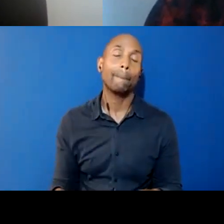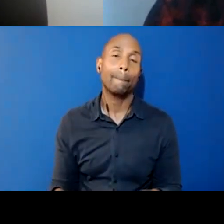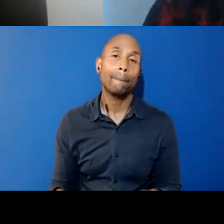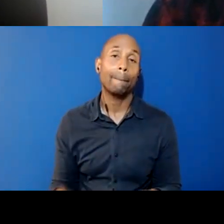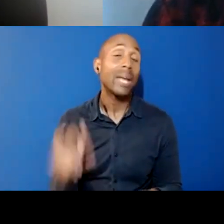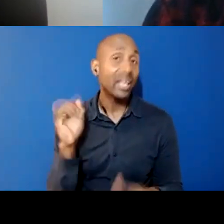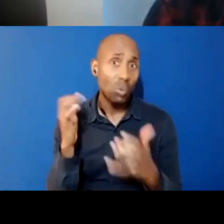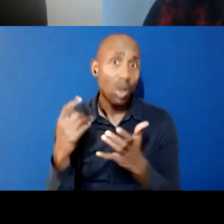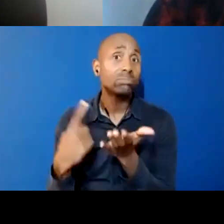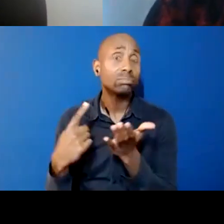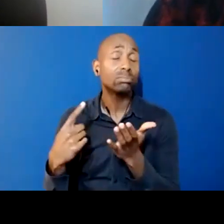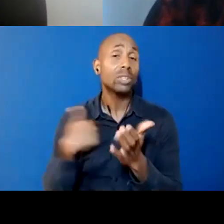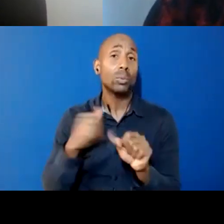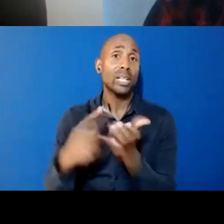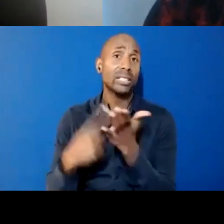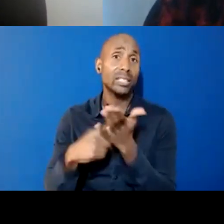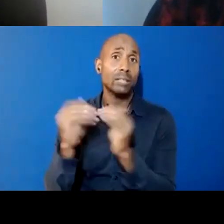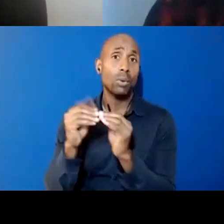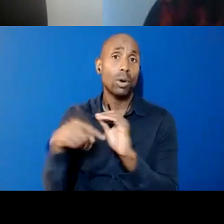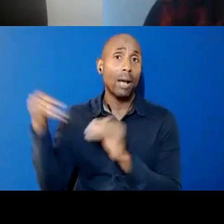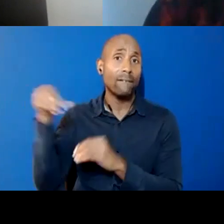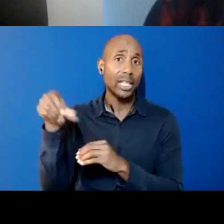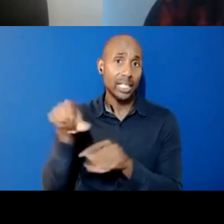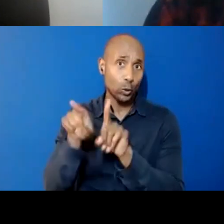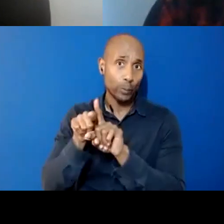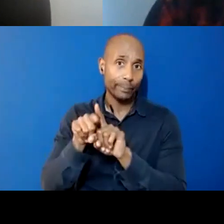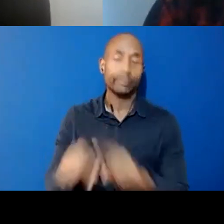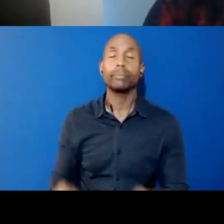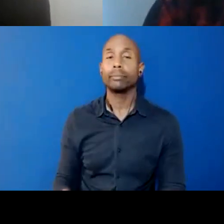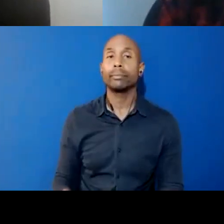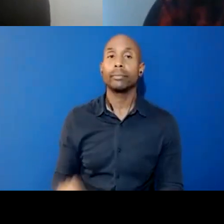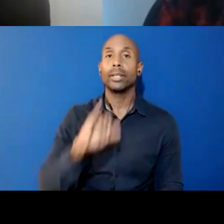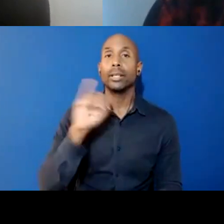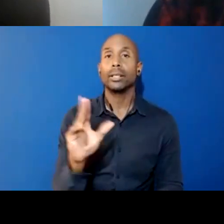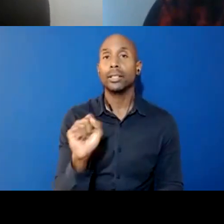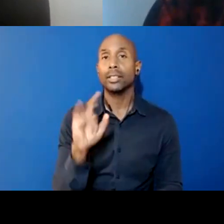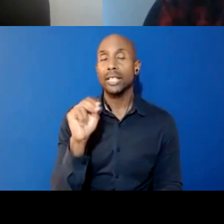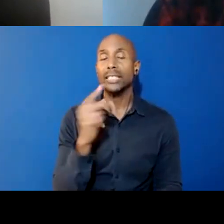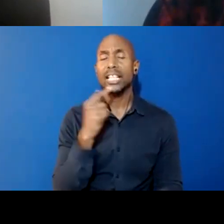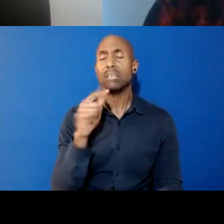We will get more into that later on. That is great.